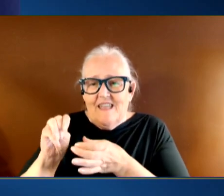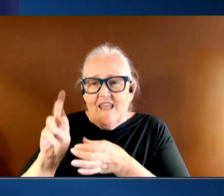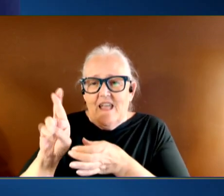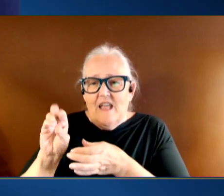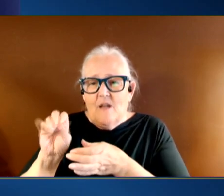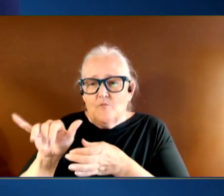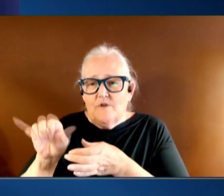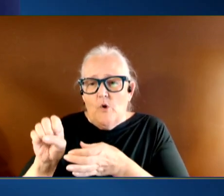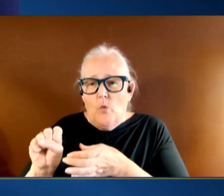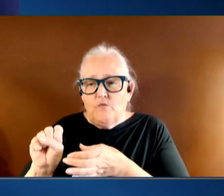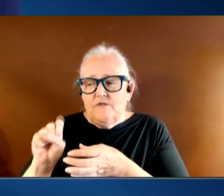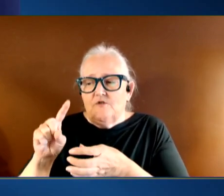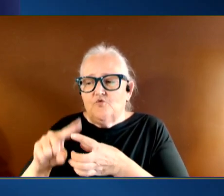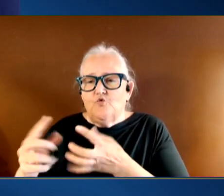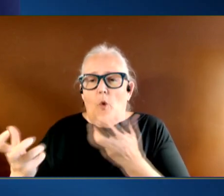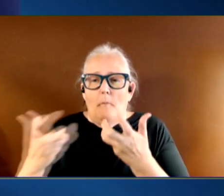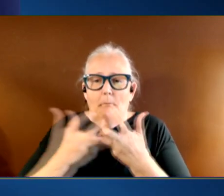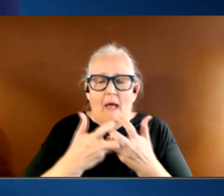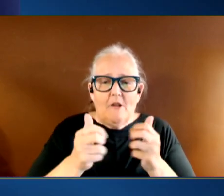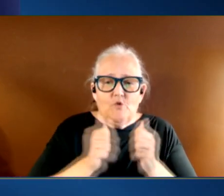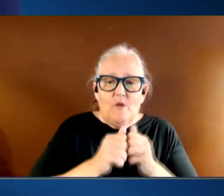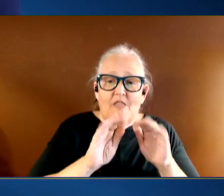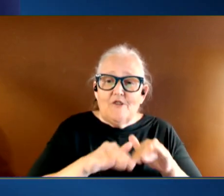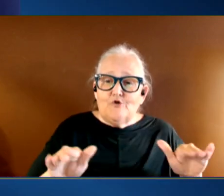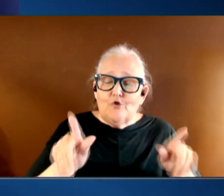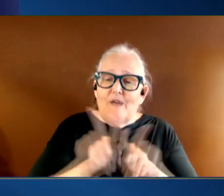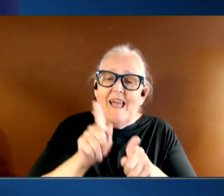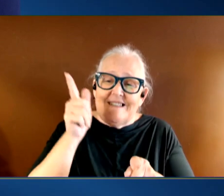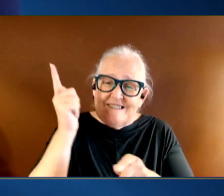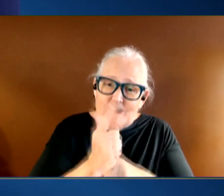for children, so children can get transplants from matched sibling donors. And then, of course,